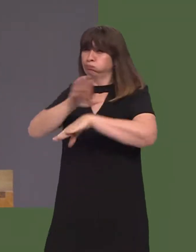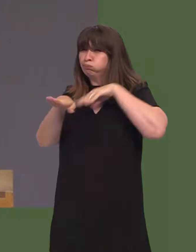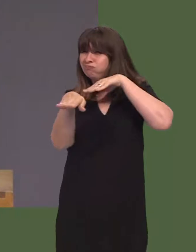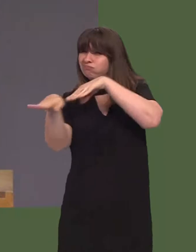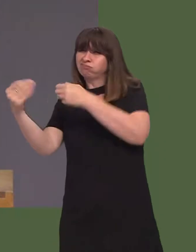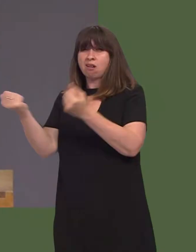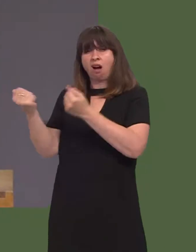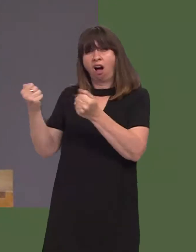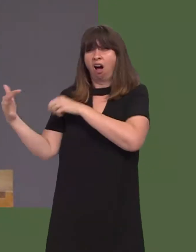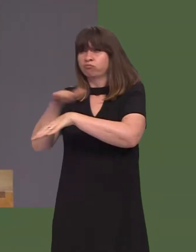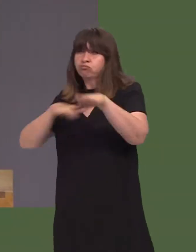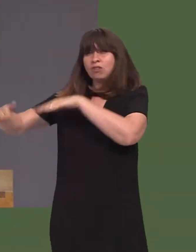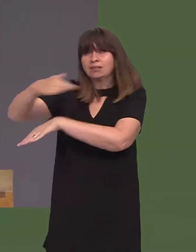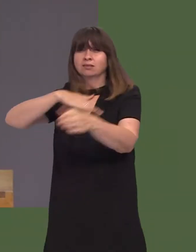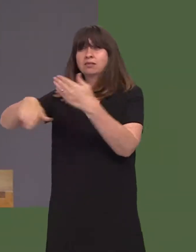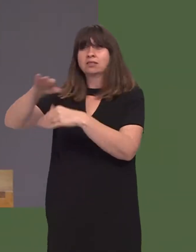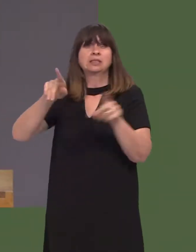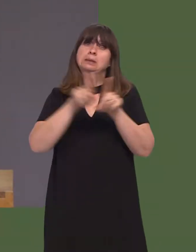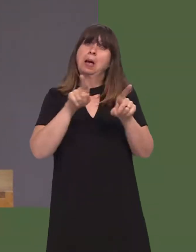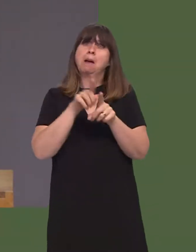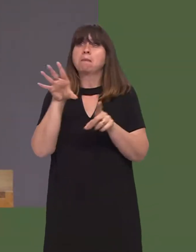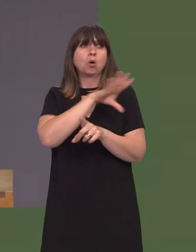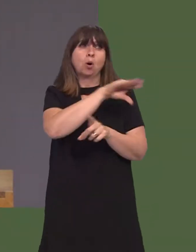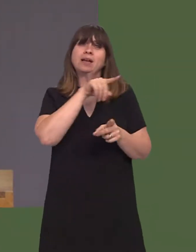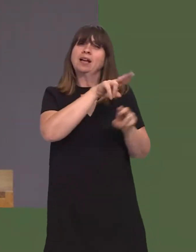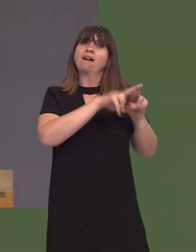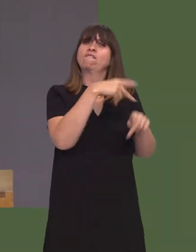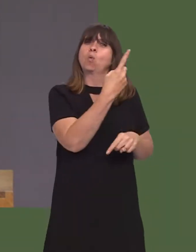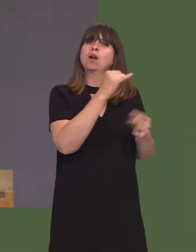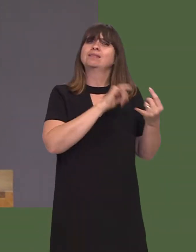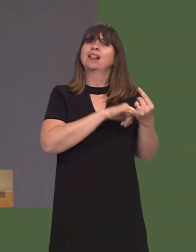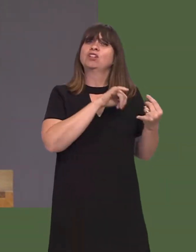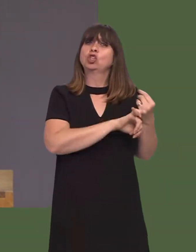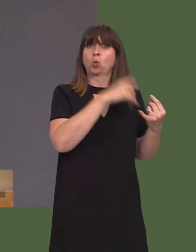track, in the light of decisions that might be made in Silverstone, where formula 1 could